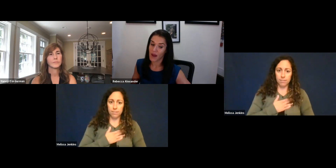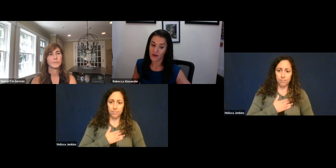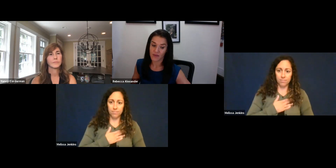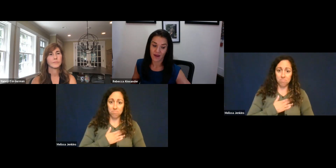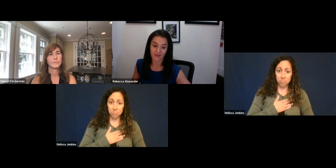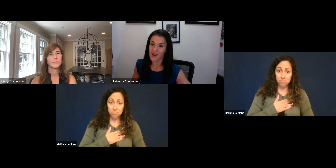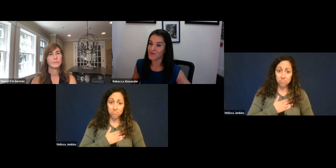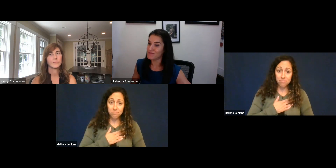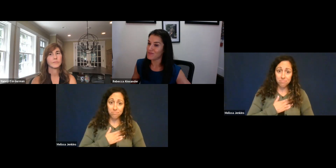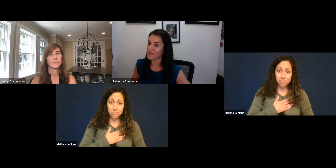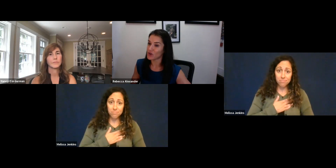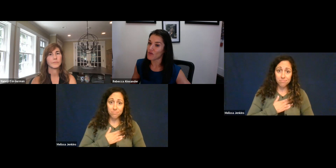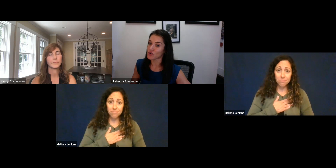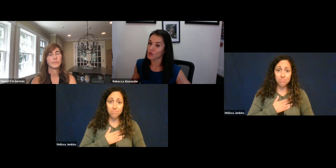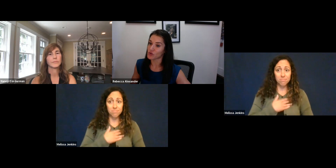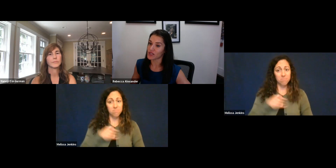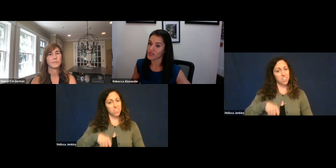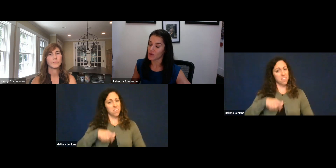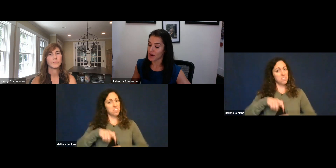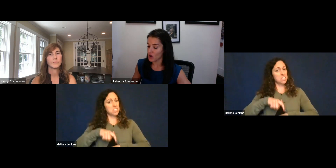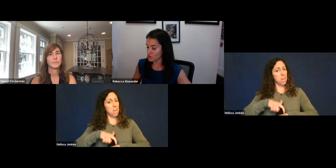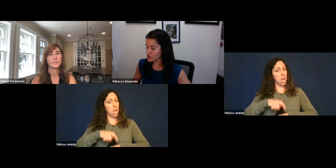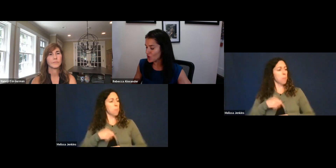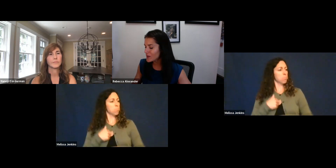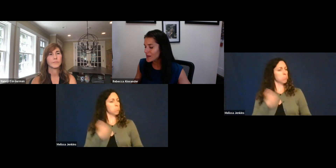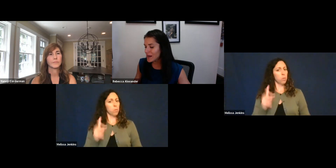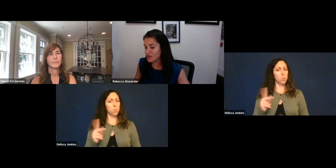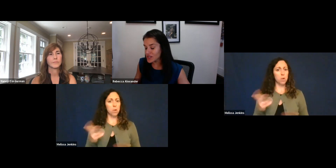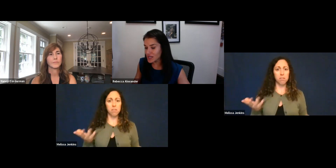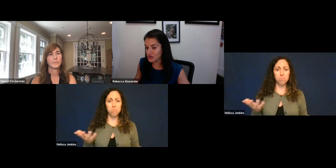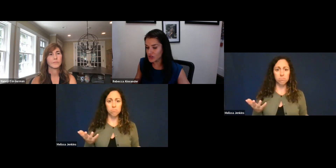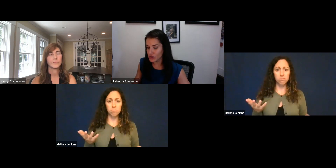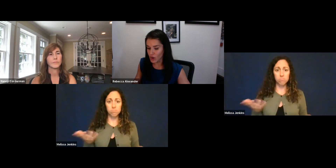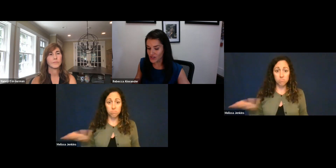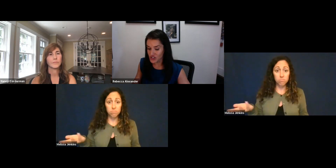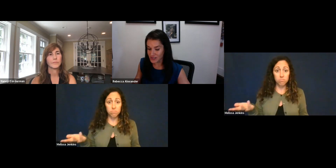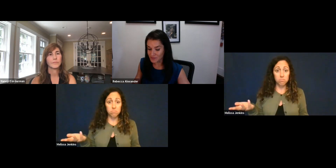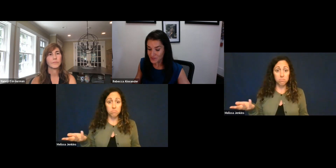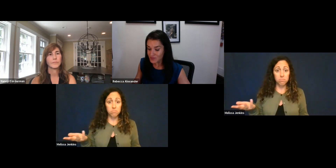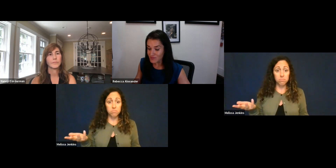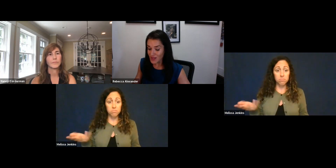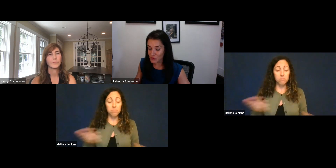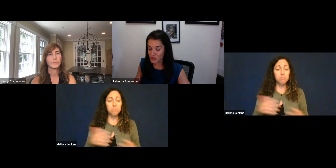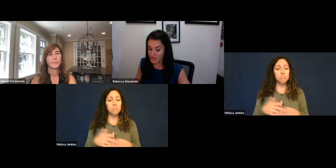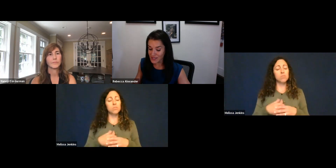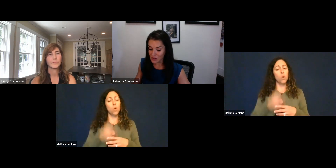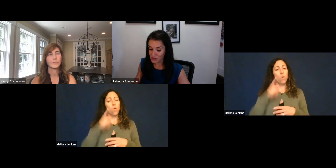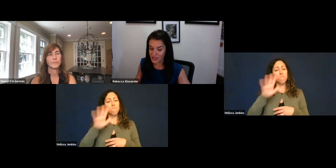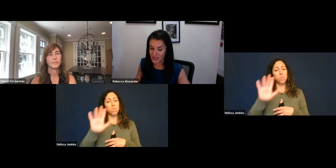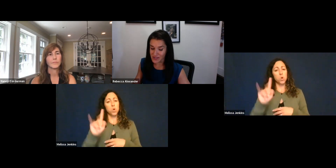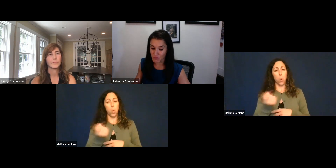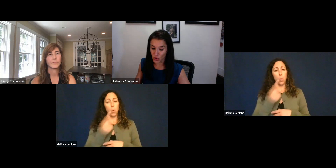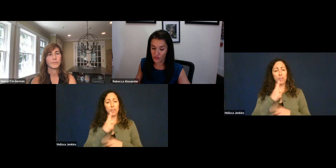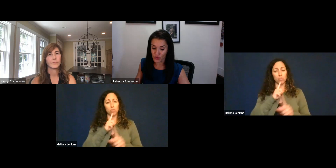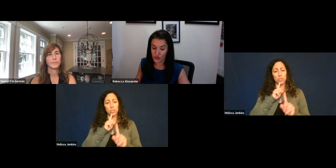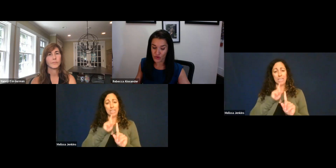But that I feel comfortable doing this on my own. So I think to answer your question, I really think it's important for you